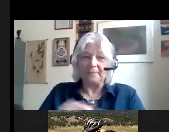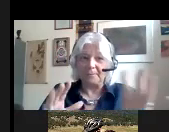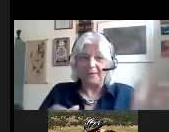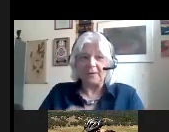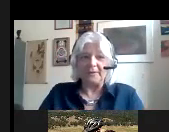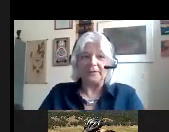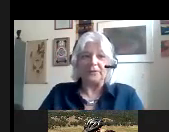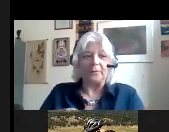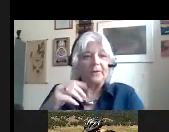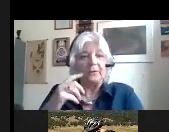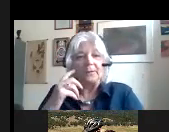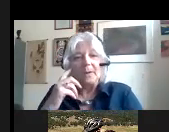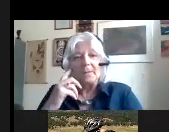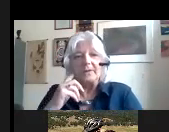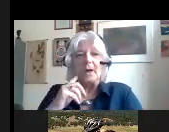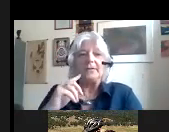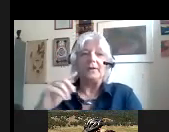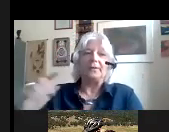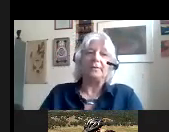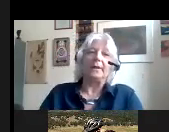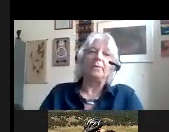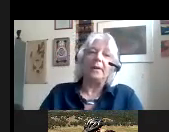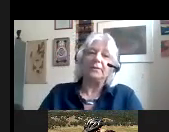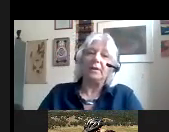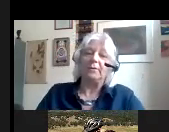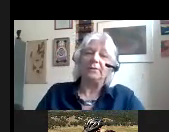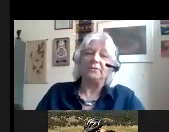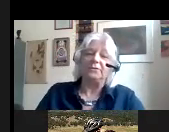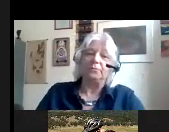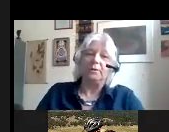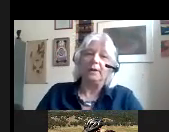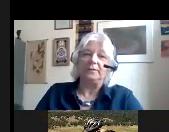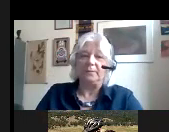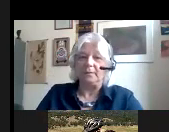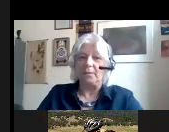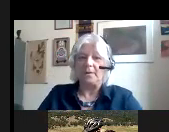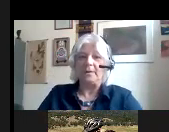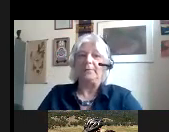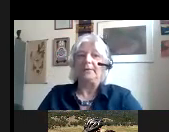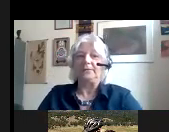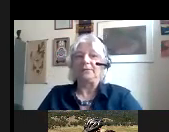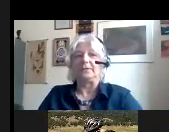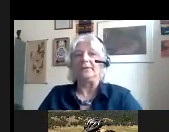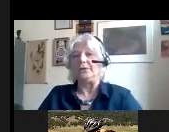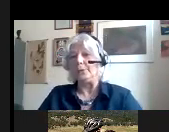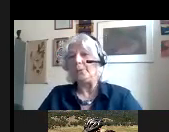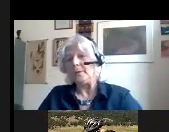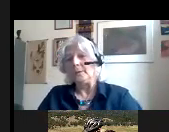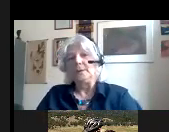basically, this is from the Southern Poverty Law Center and white skin privilege is really not something that white people necessarily do